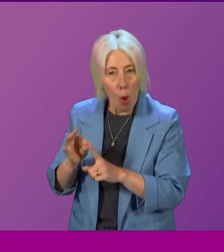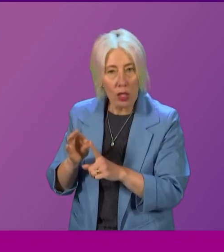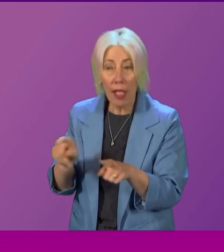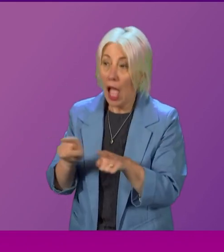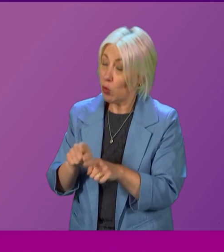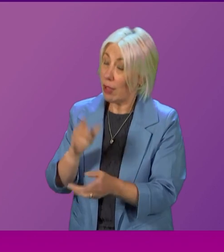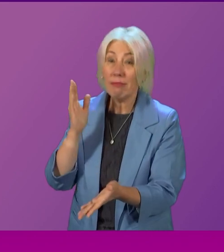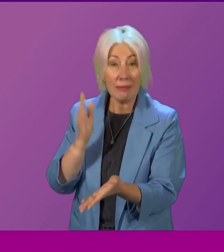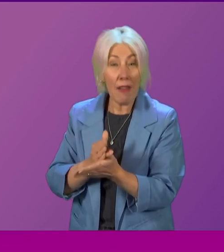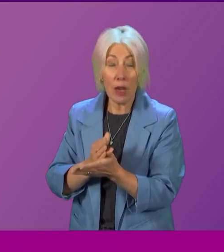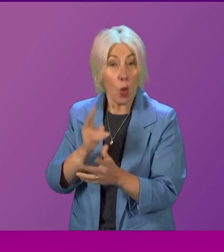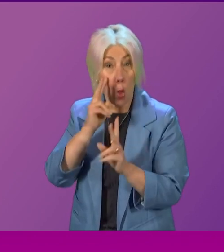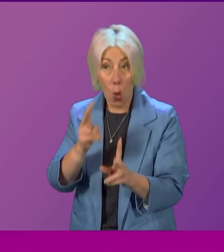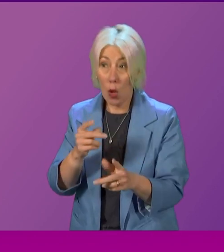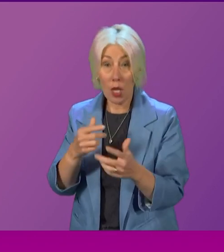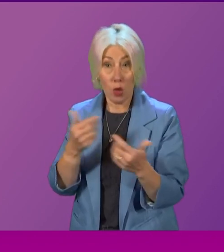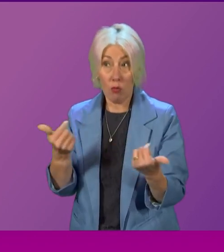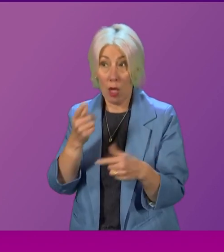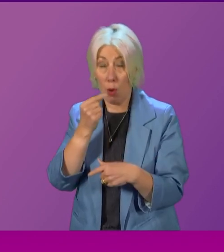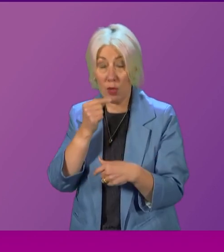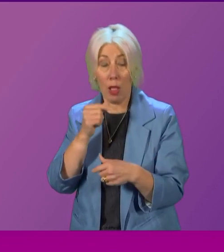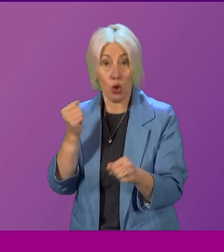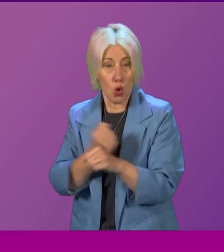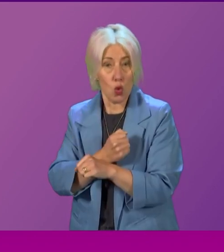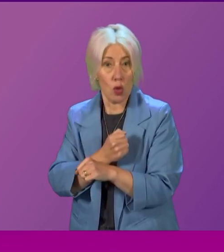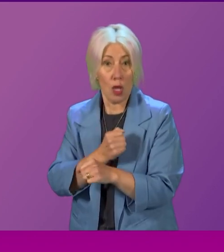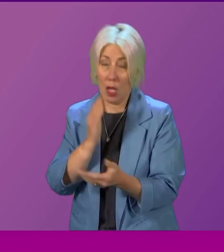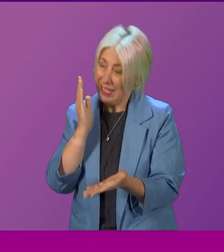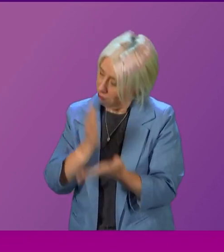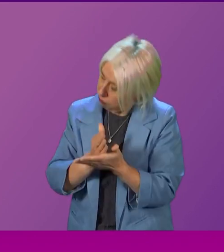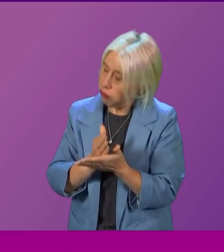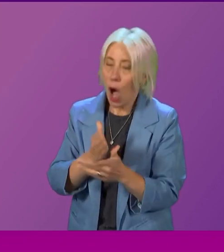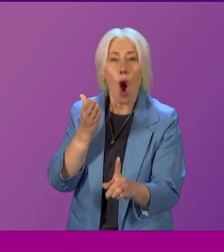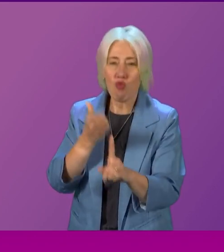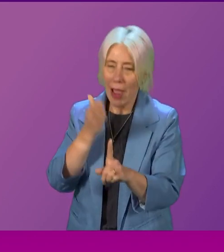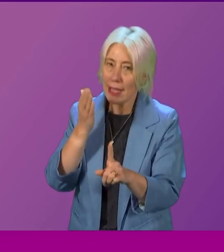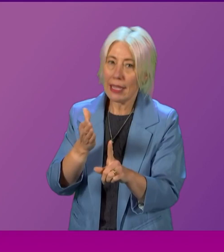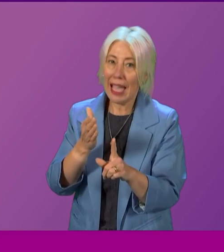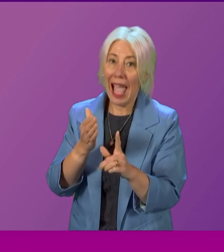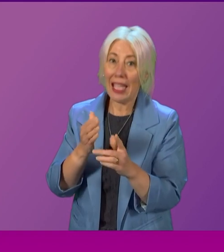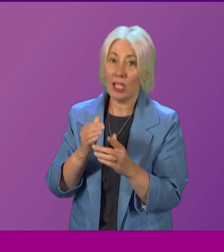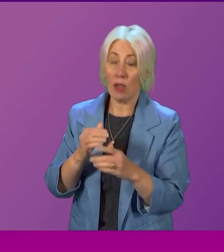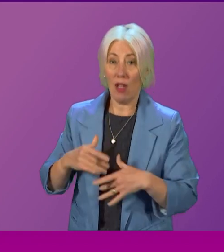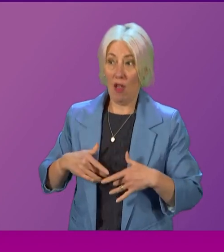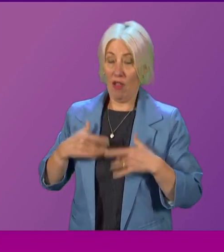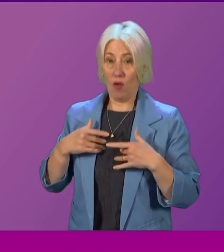certainly look as favourably as we can on it, because I absolutely recognise the sentiments behind it.